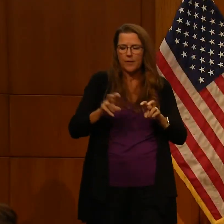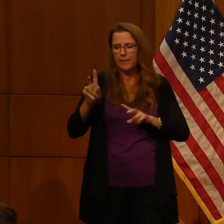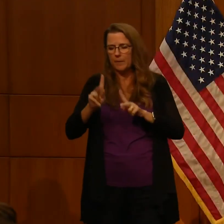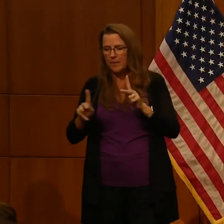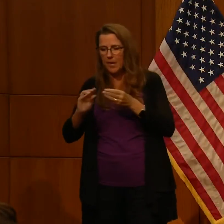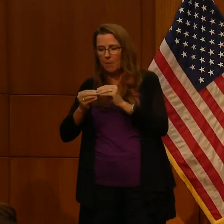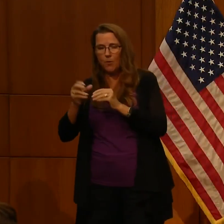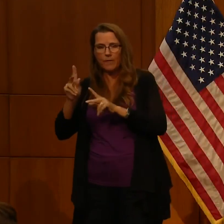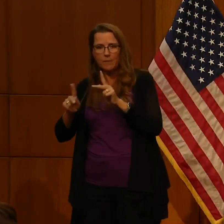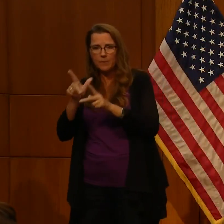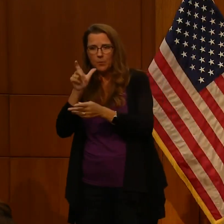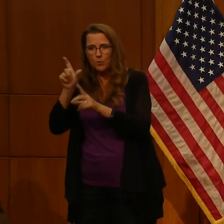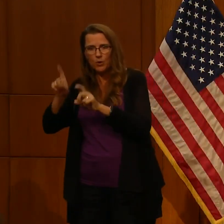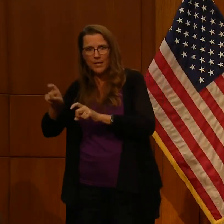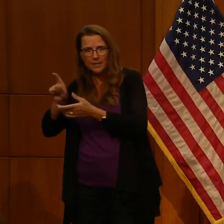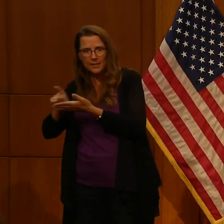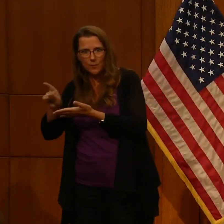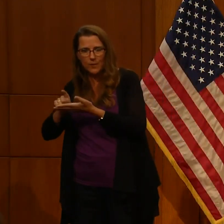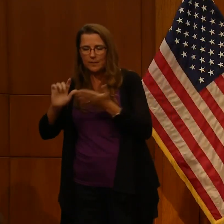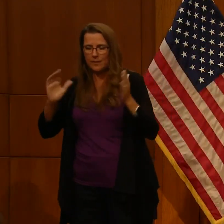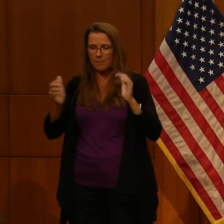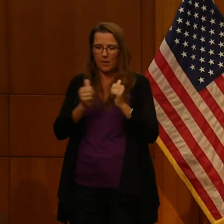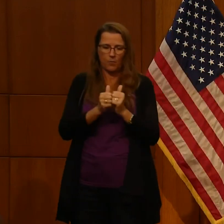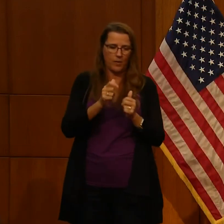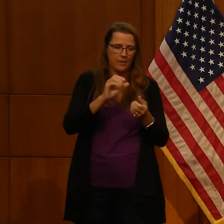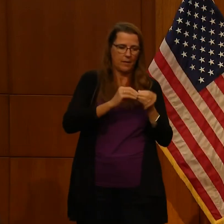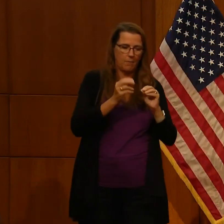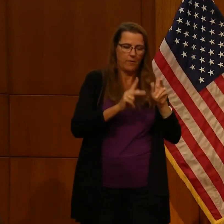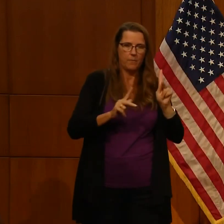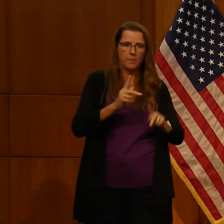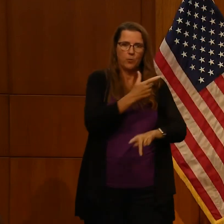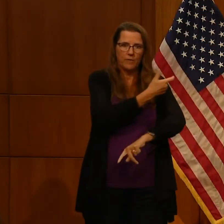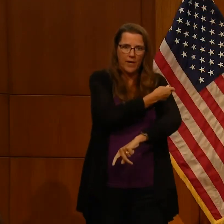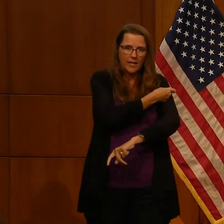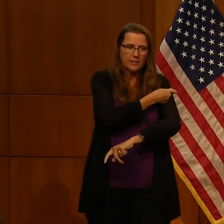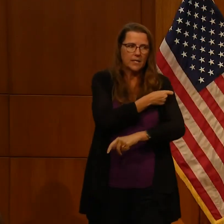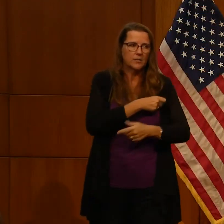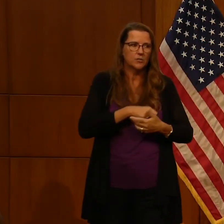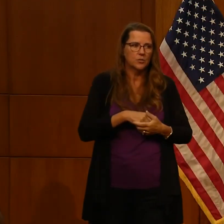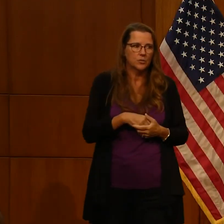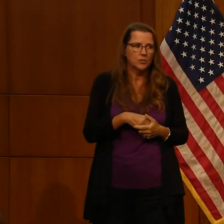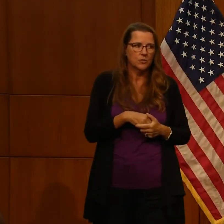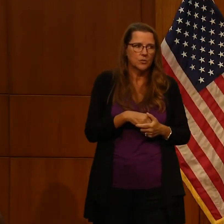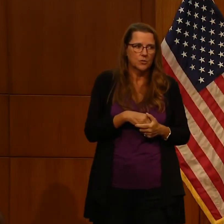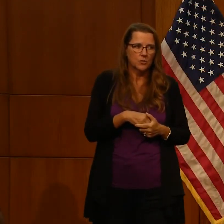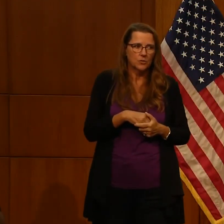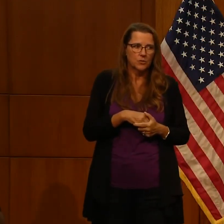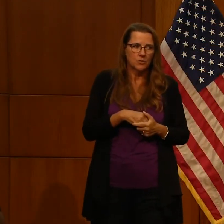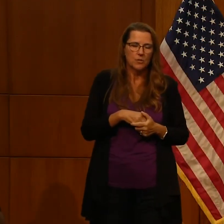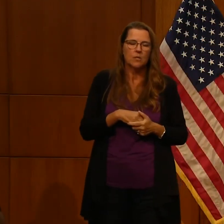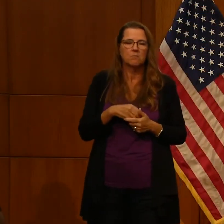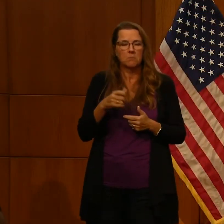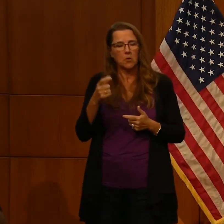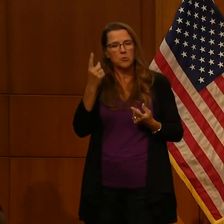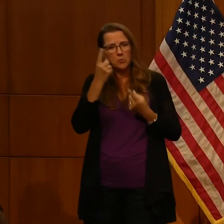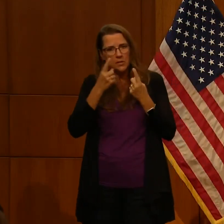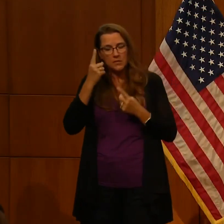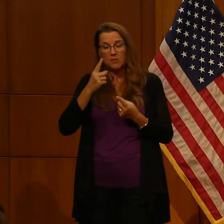PERCENTAGE BREAKDOWN OF. THAT WAS GETTING TESTED WEEKLY VERSUS THOSE VACCINATED AND